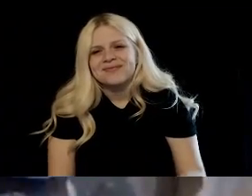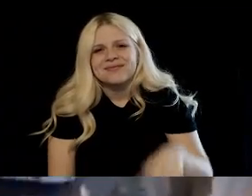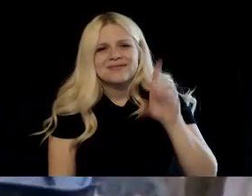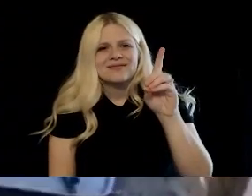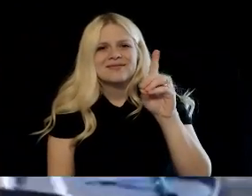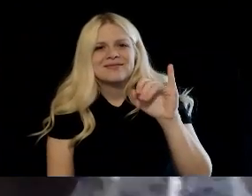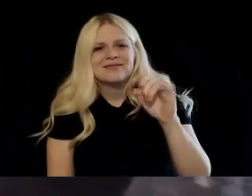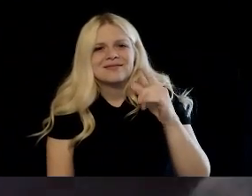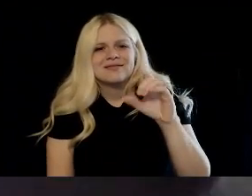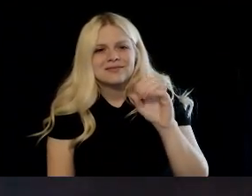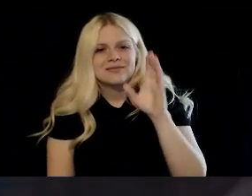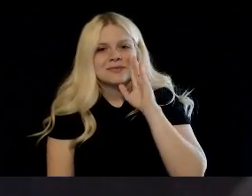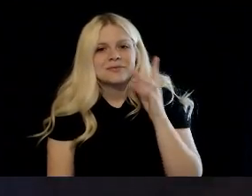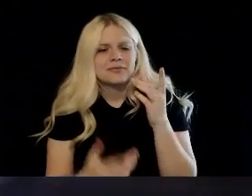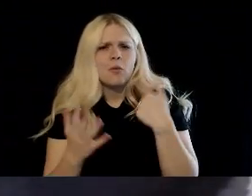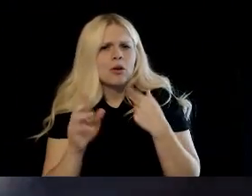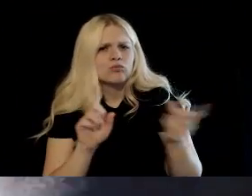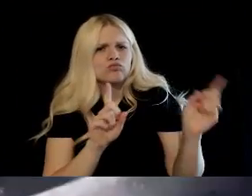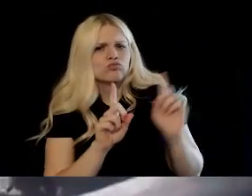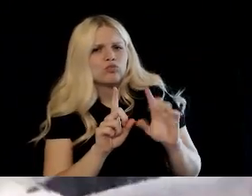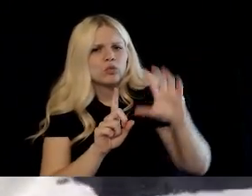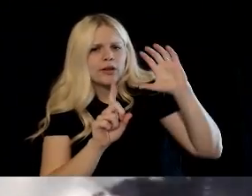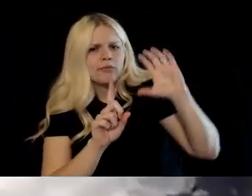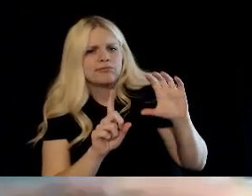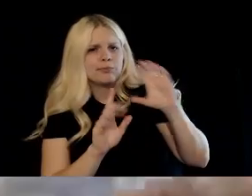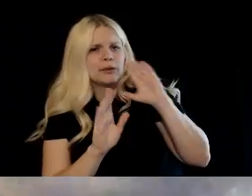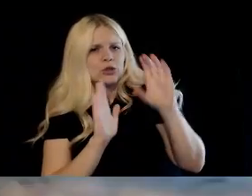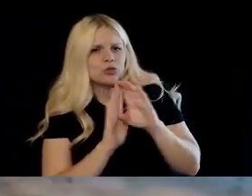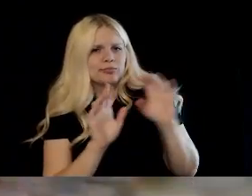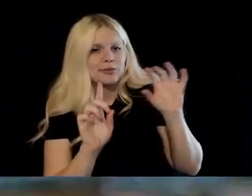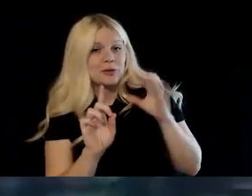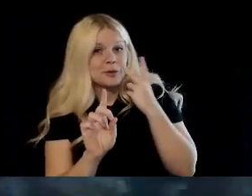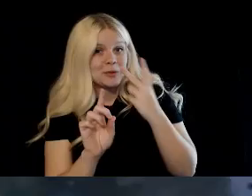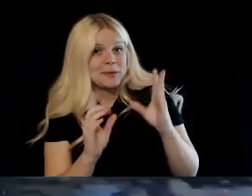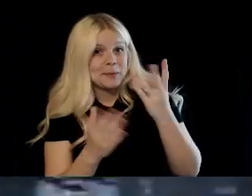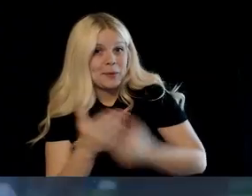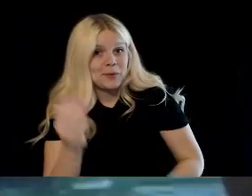Erica: Yeah, okay. Michelle: So we can come right over here.